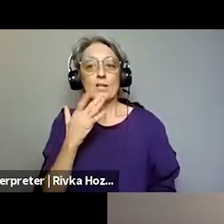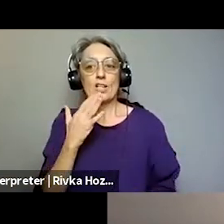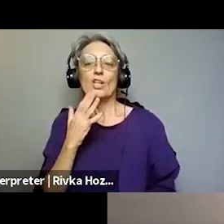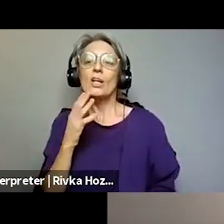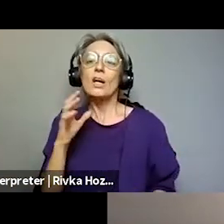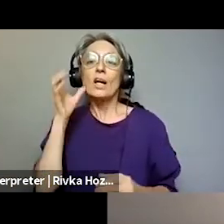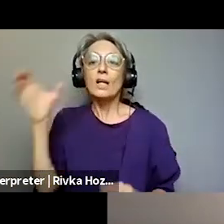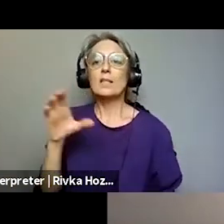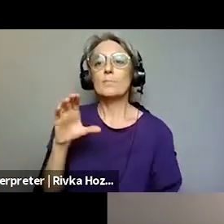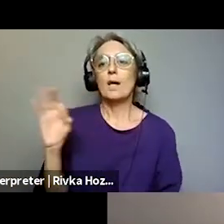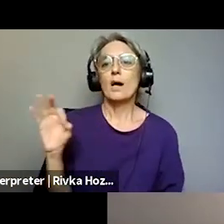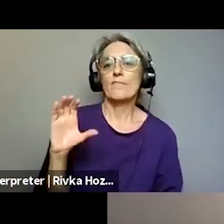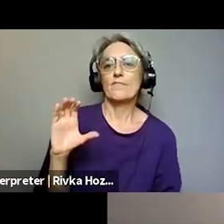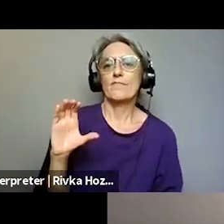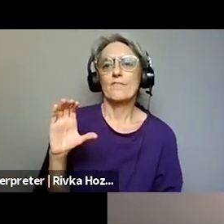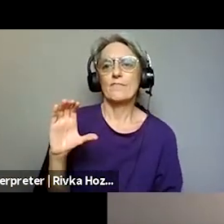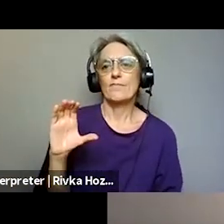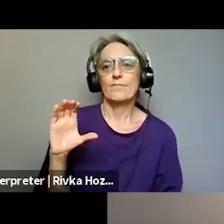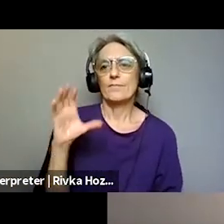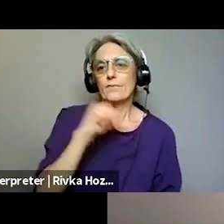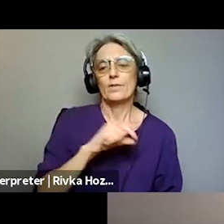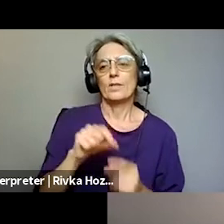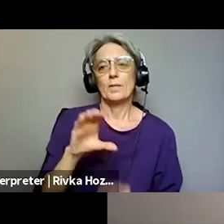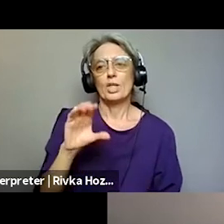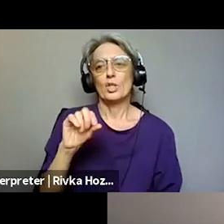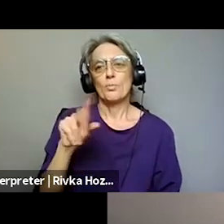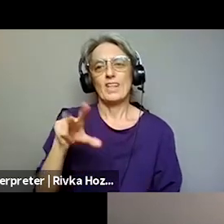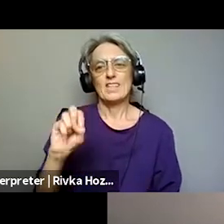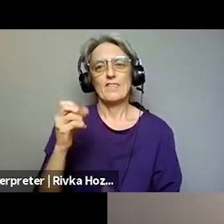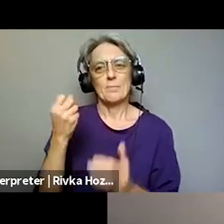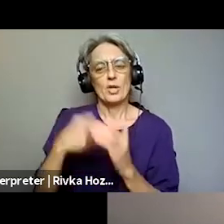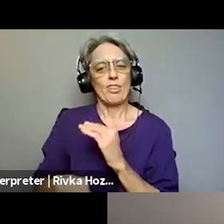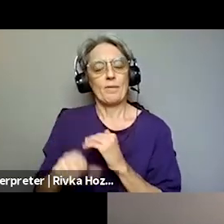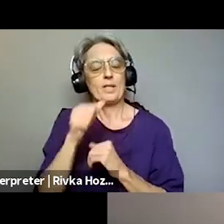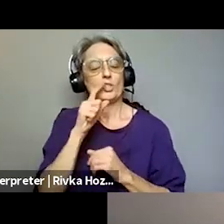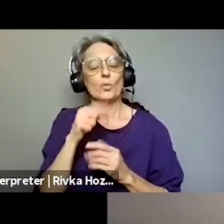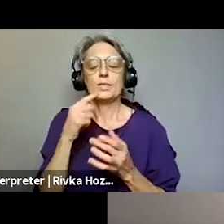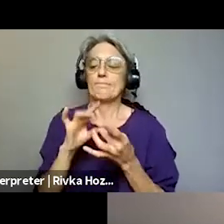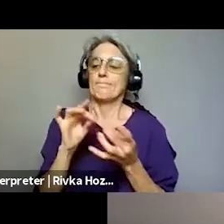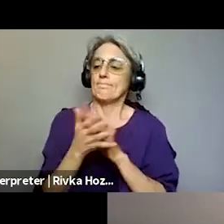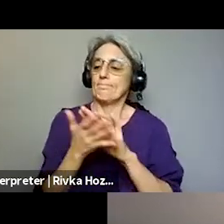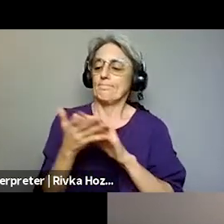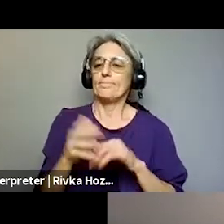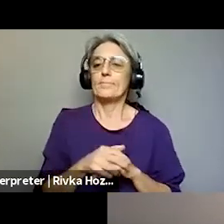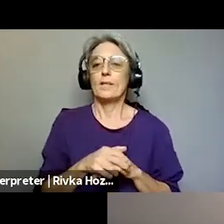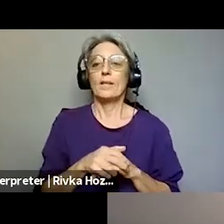really need to also look at that as sort of this is you know lifetime of ableism and stigma and